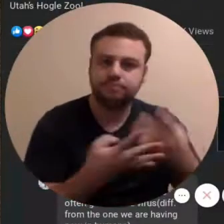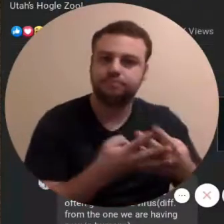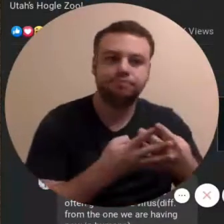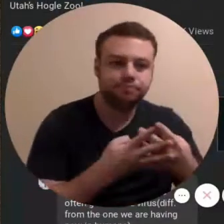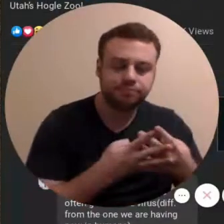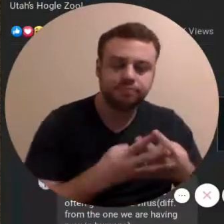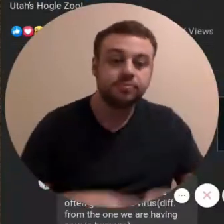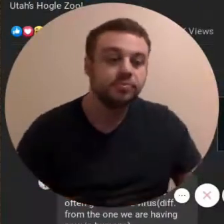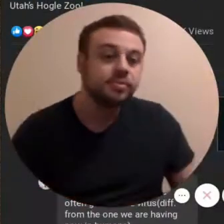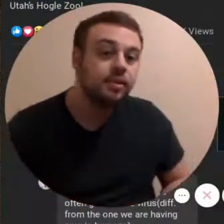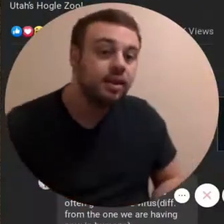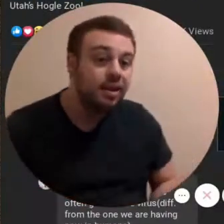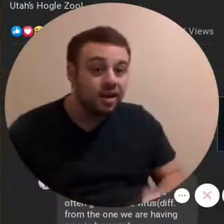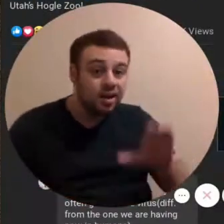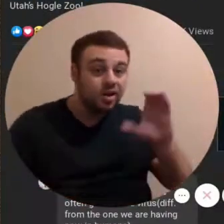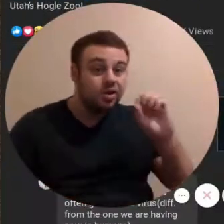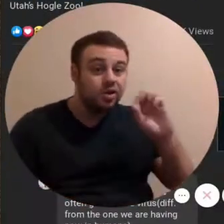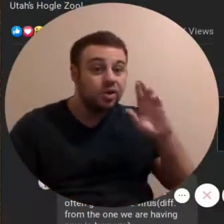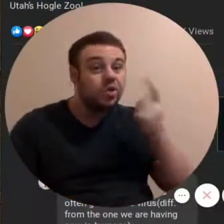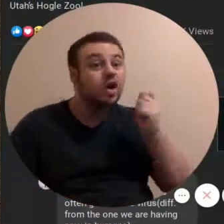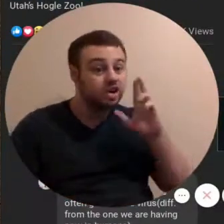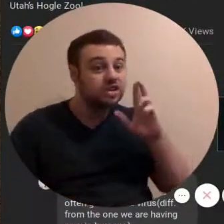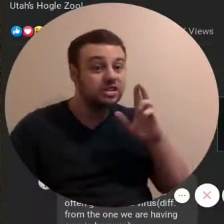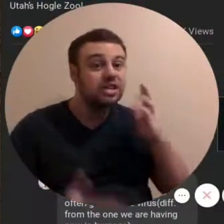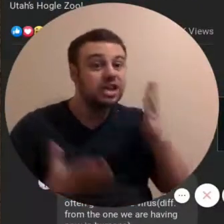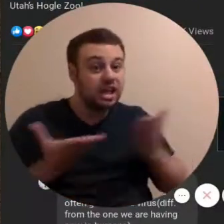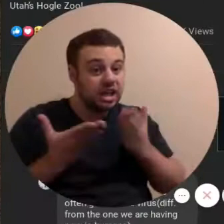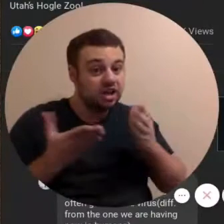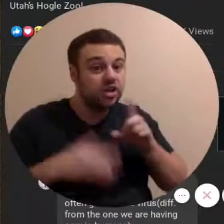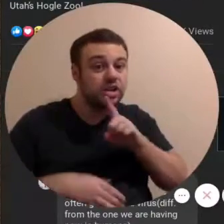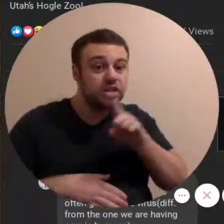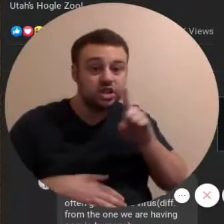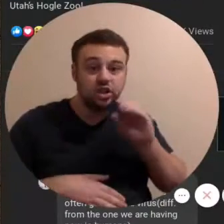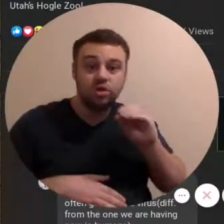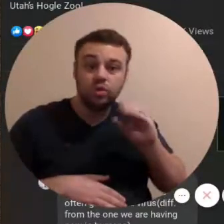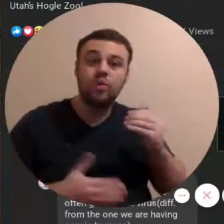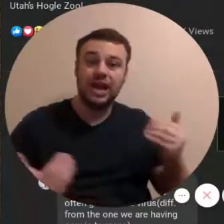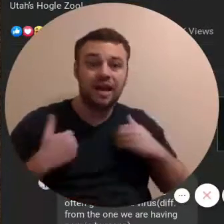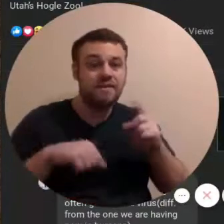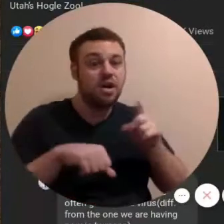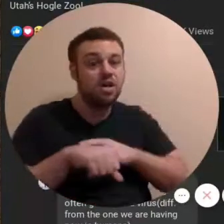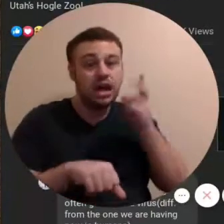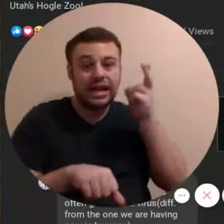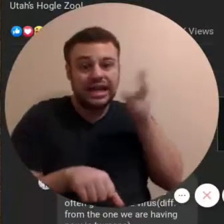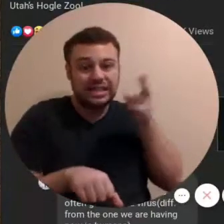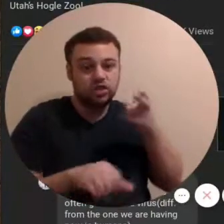cougars at the zoo, but we currently do not have cougars. And who knows, maybe